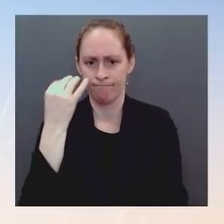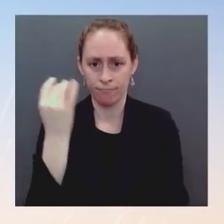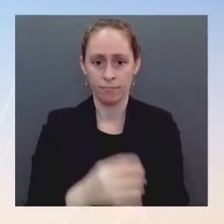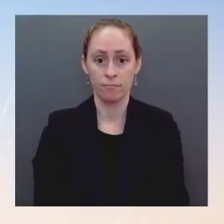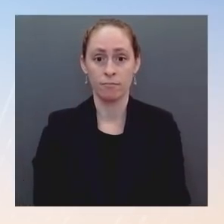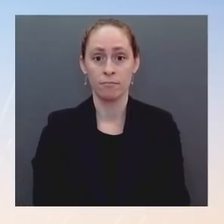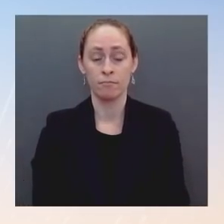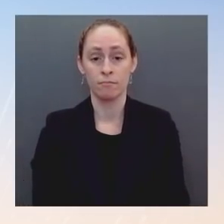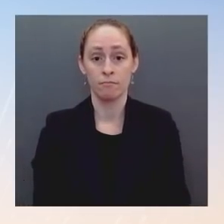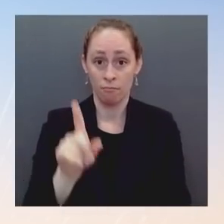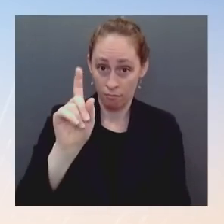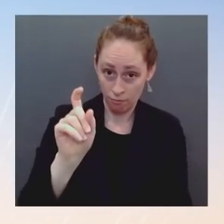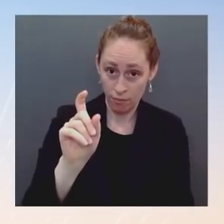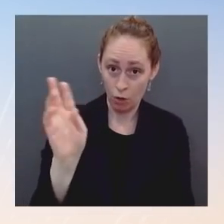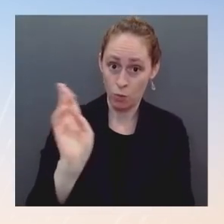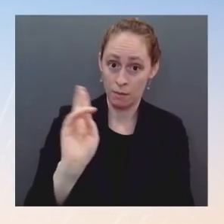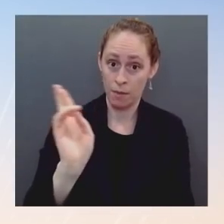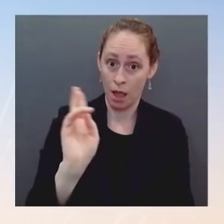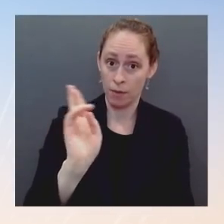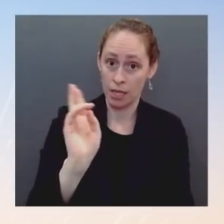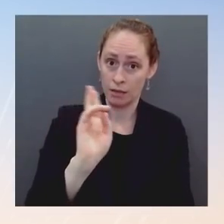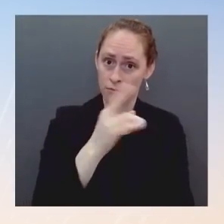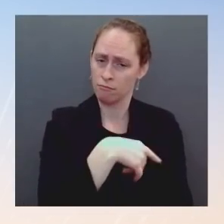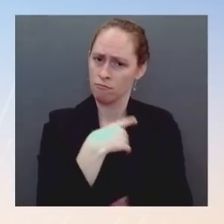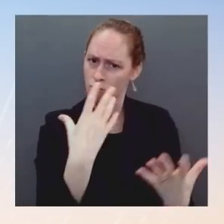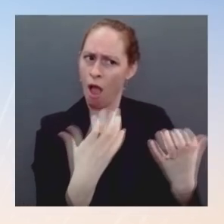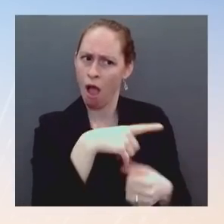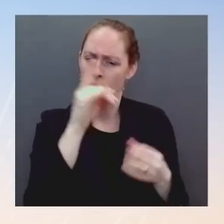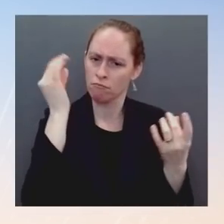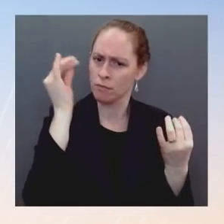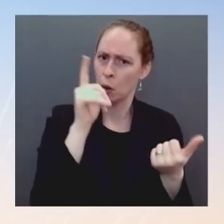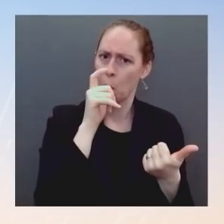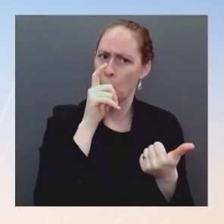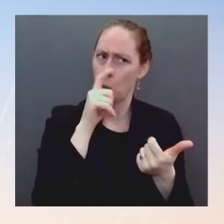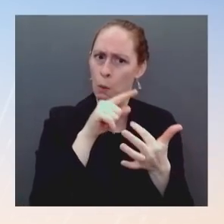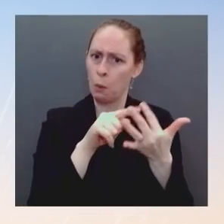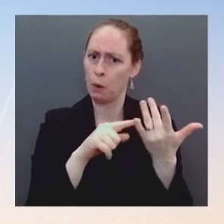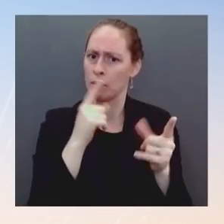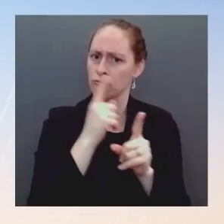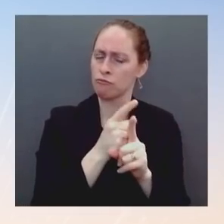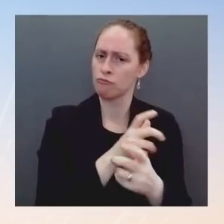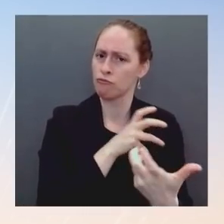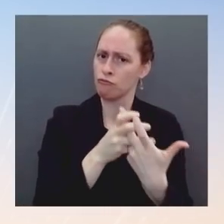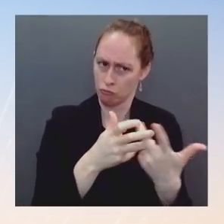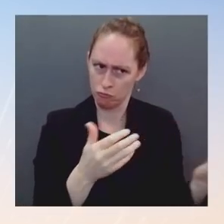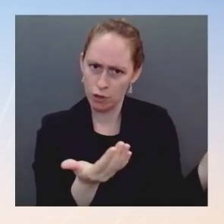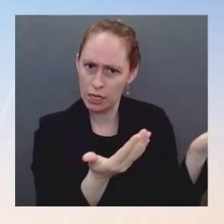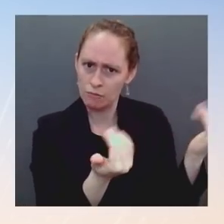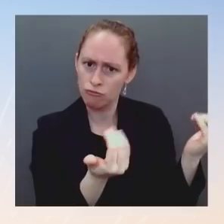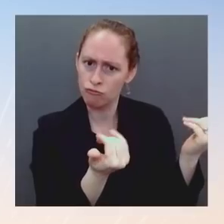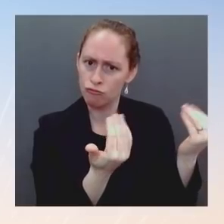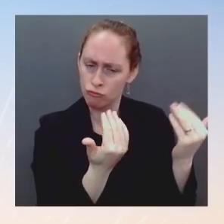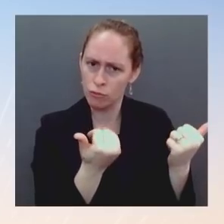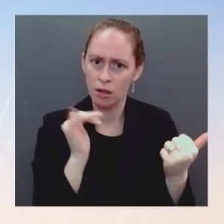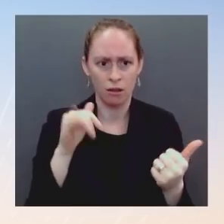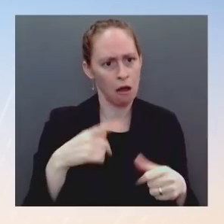as it has been done historically for many decades in the past. So, we certainly expect and he has every intention